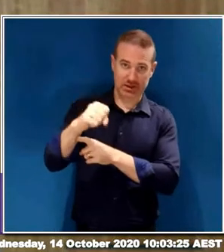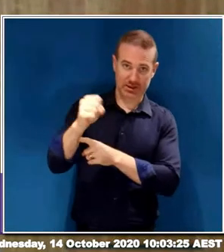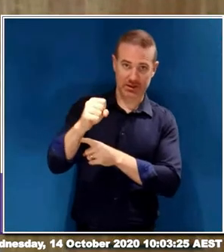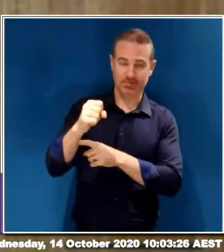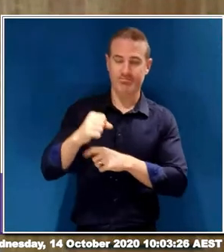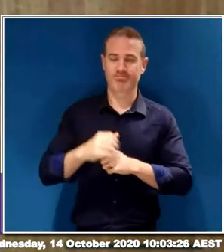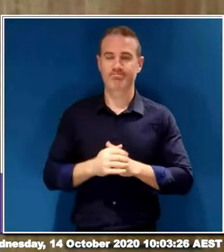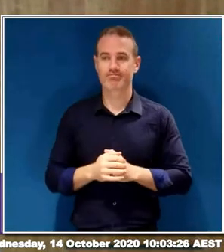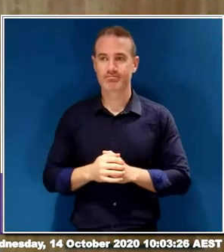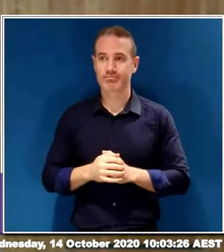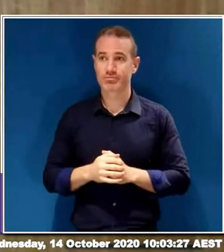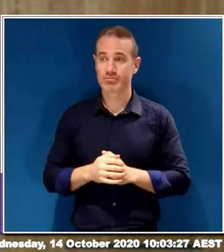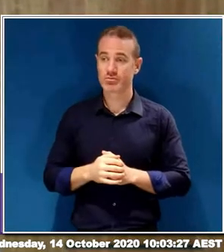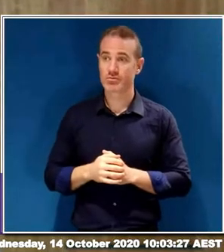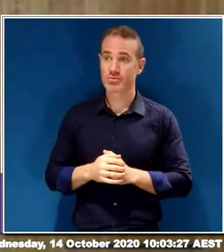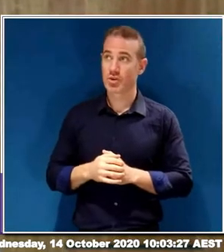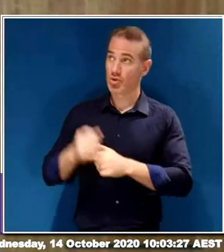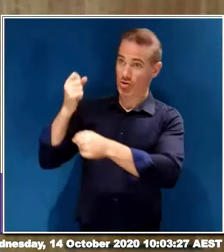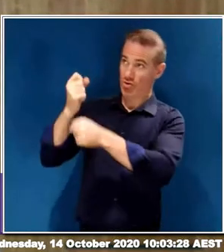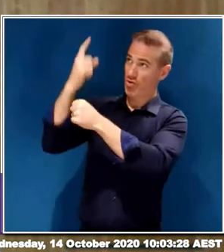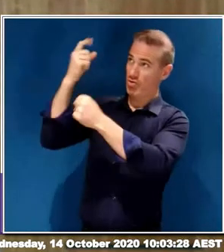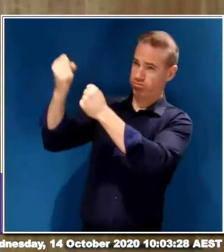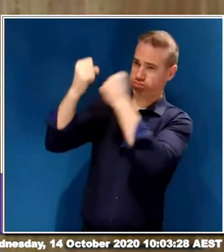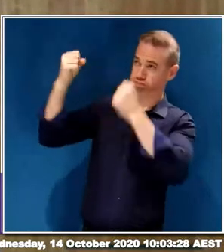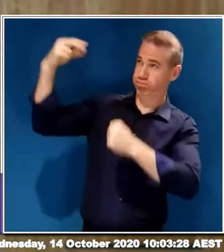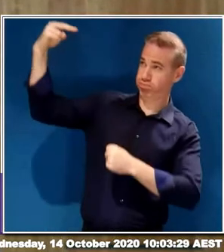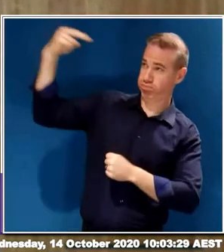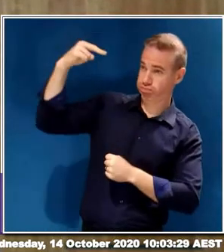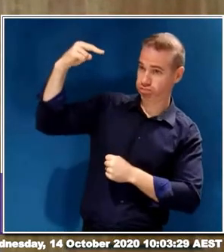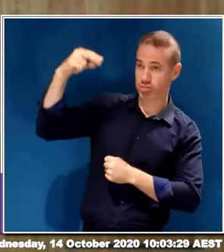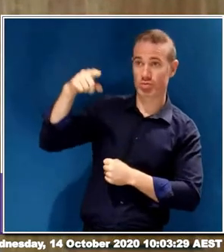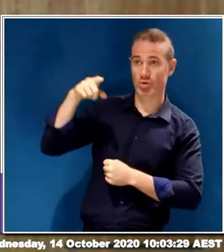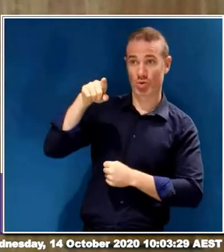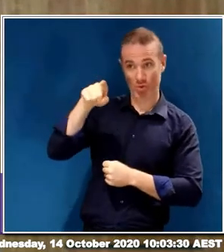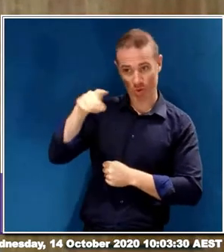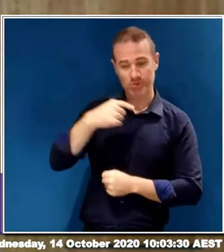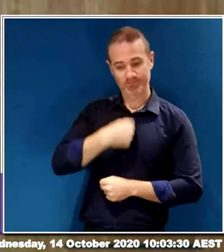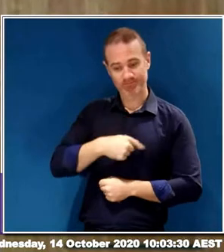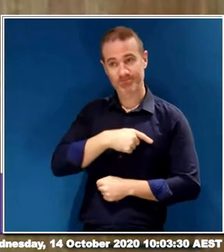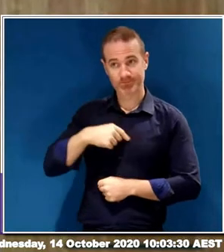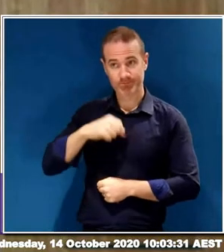that the evidence which you shall give shall be the truth, the whole truth and nothing but the truth?